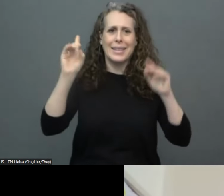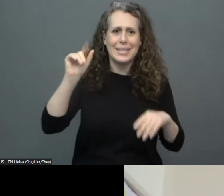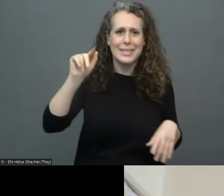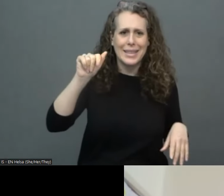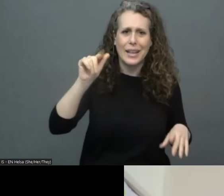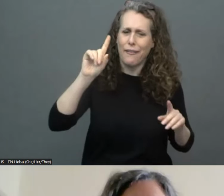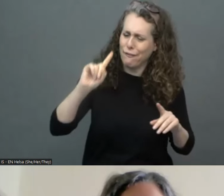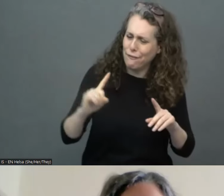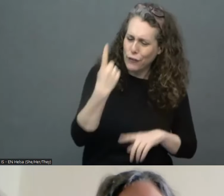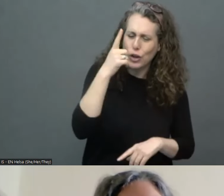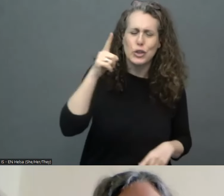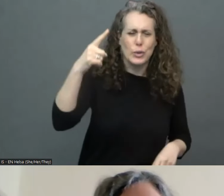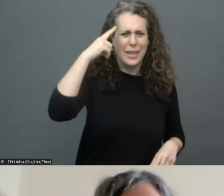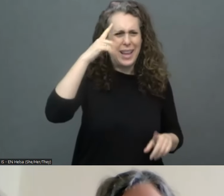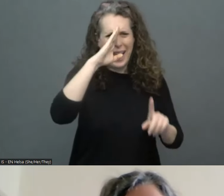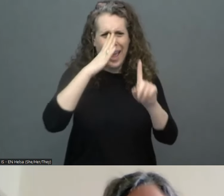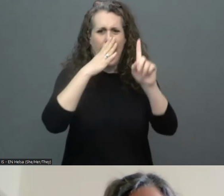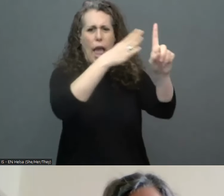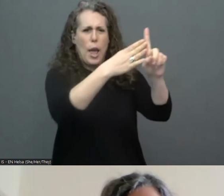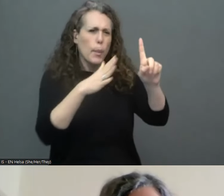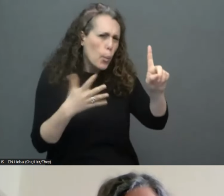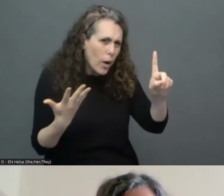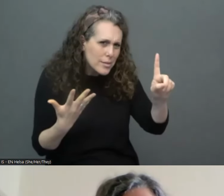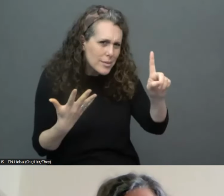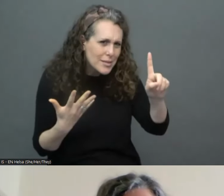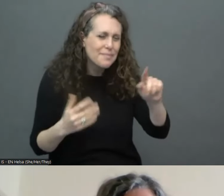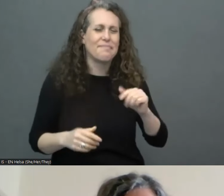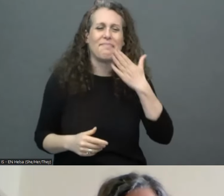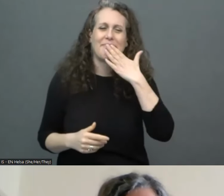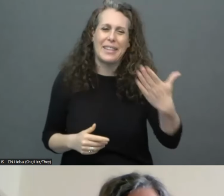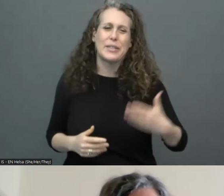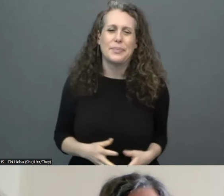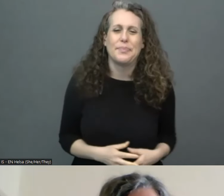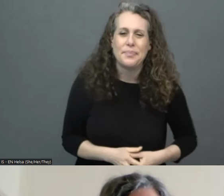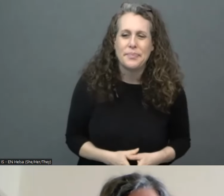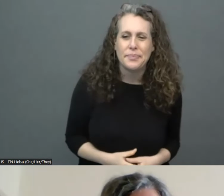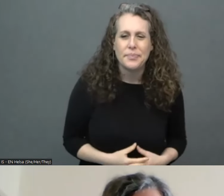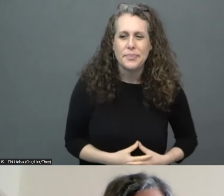Thank you very much. Over. >> MODERATOR: Thanks a lot,